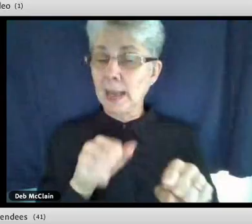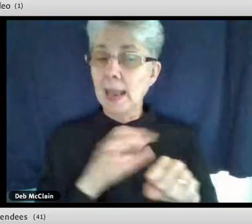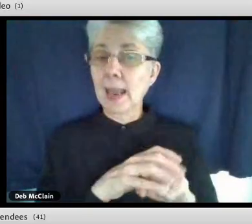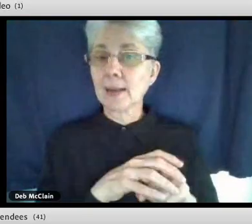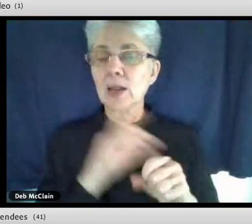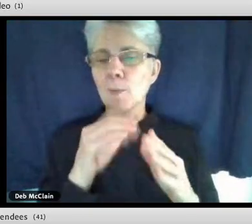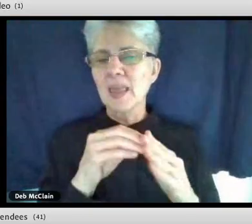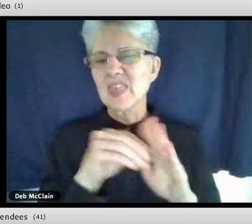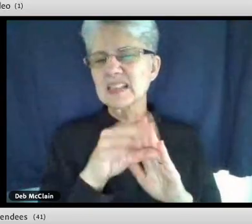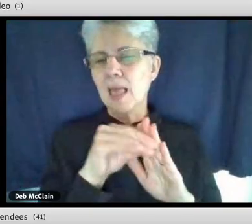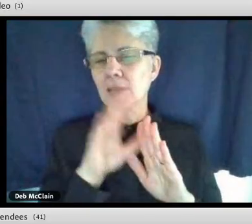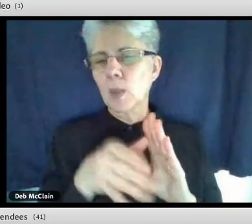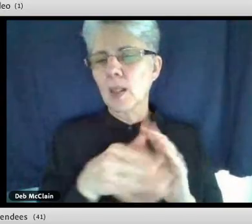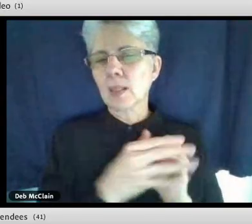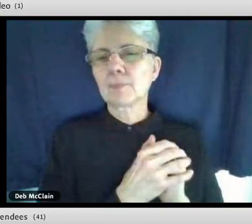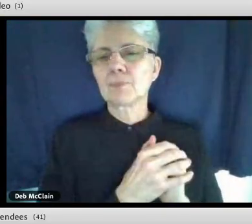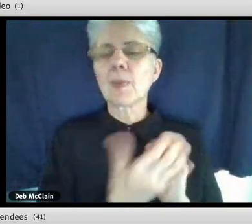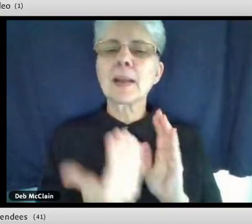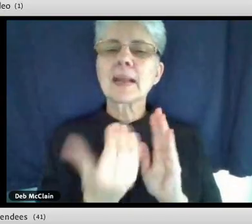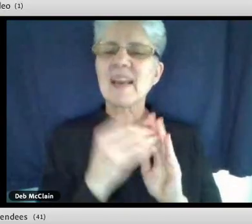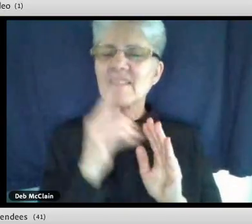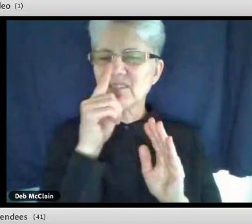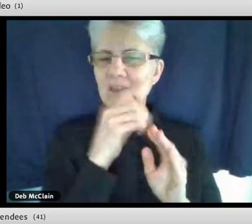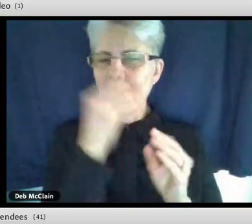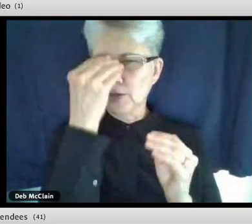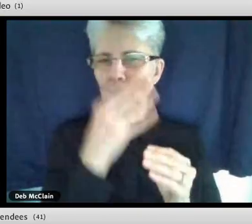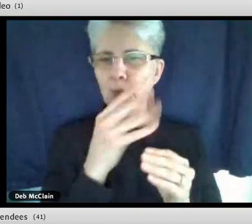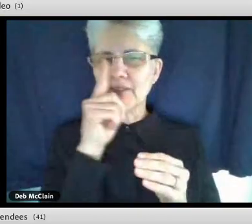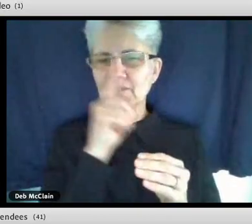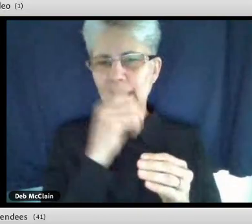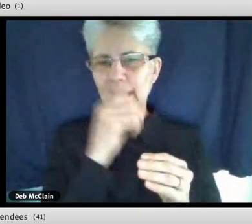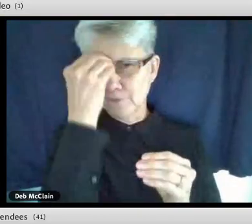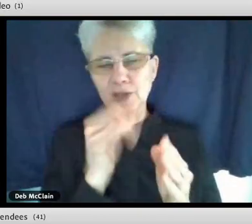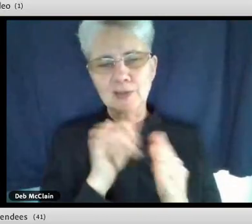and if you want to go back and look at that, you can. It'll be in the slides, but again,